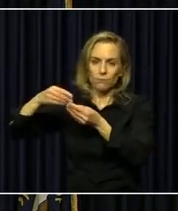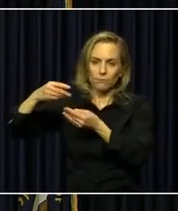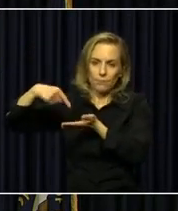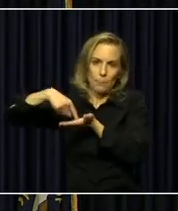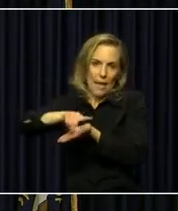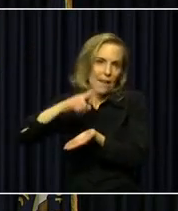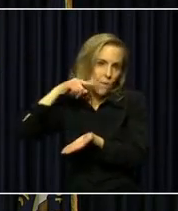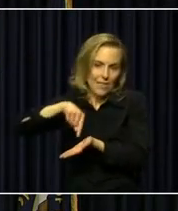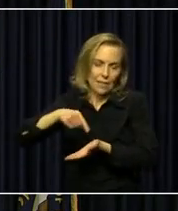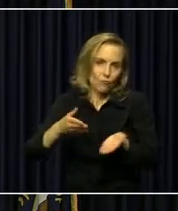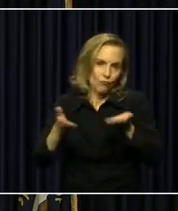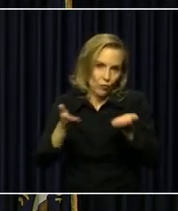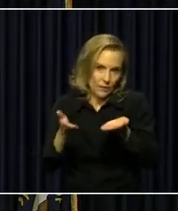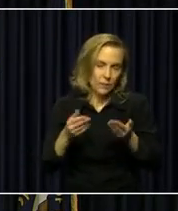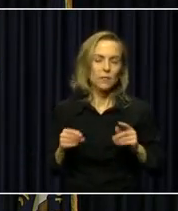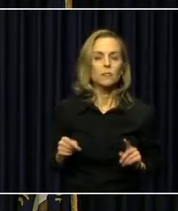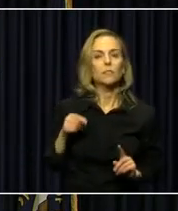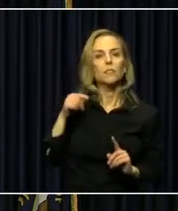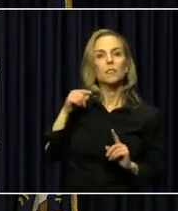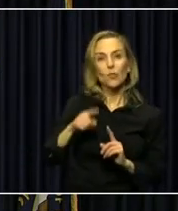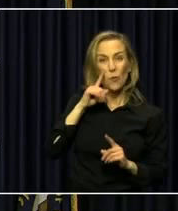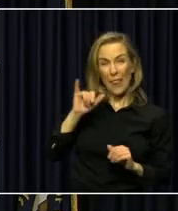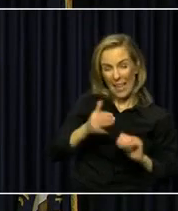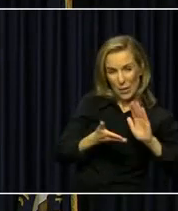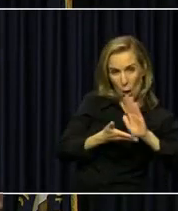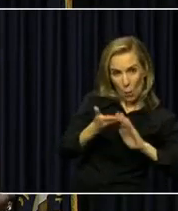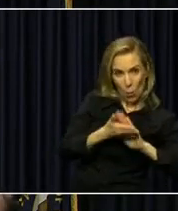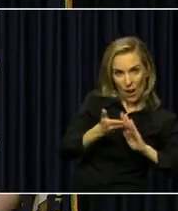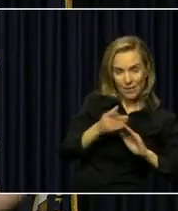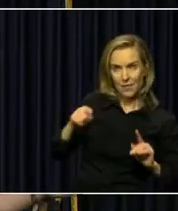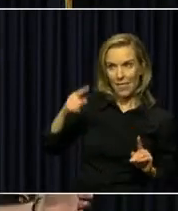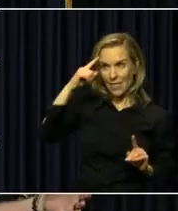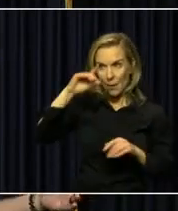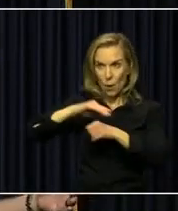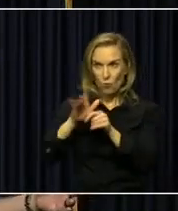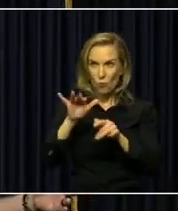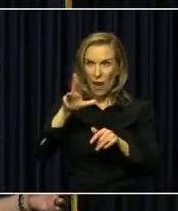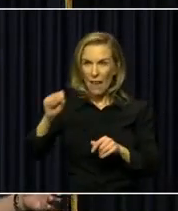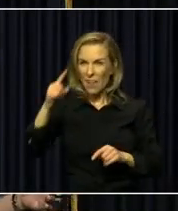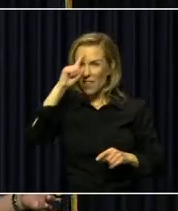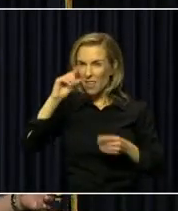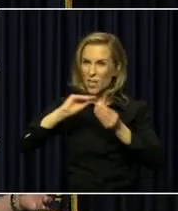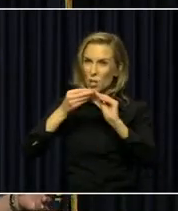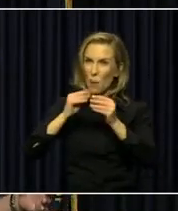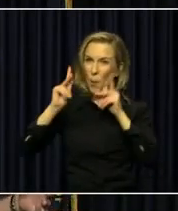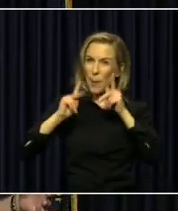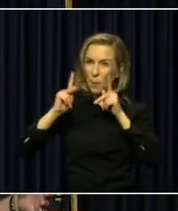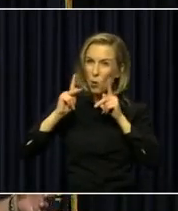FAITH LEADERS, GIVEN THAT WE ARE IN THIS WEEKEND.